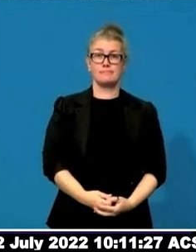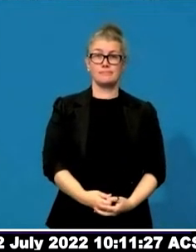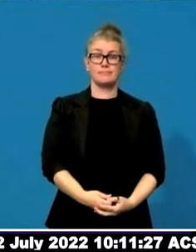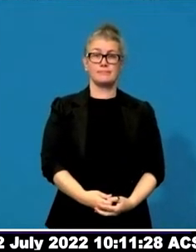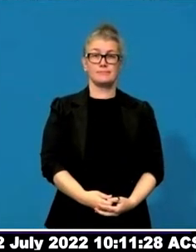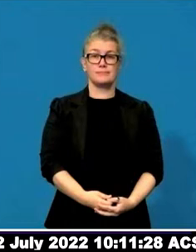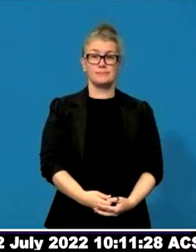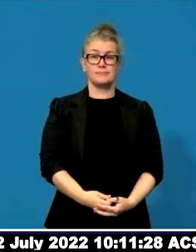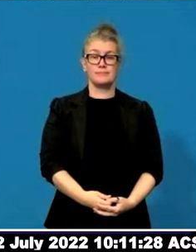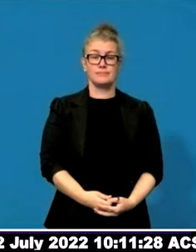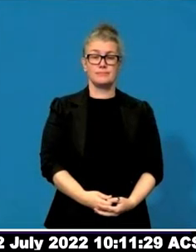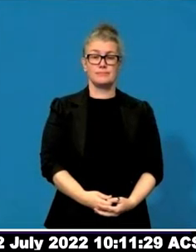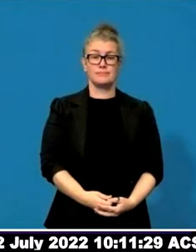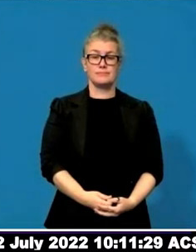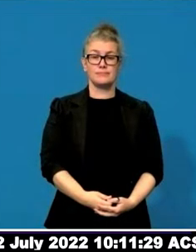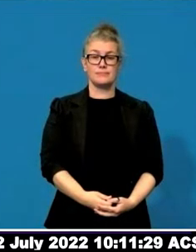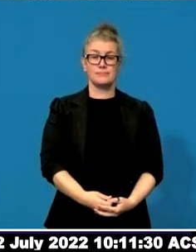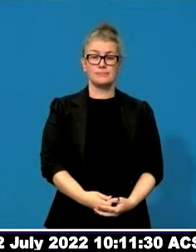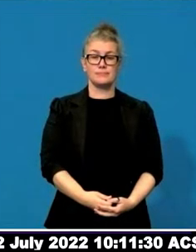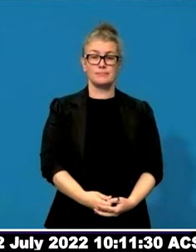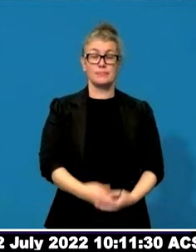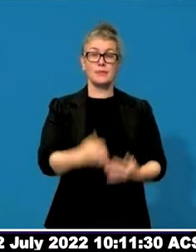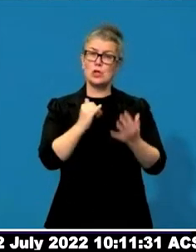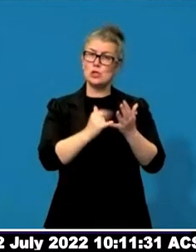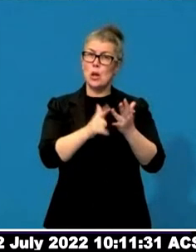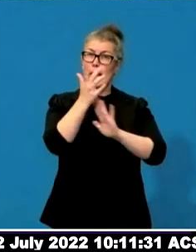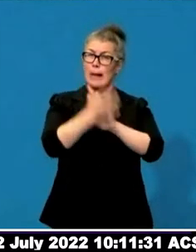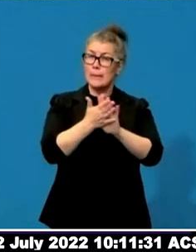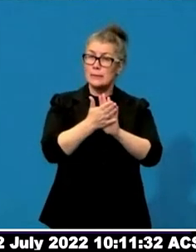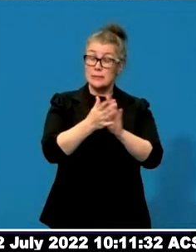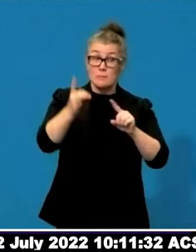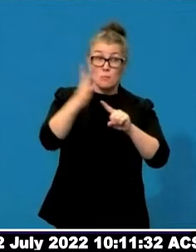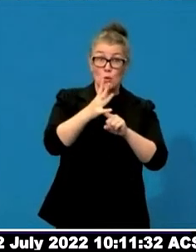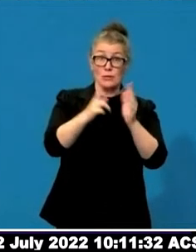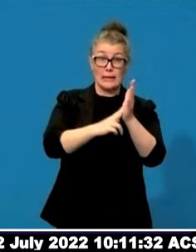And is it important for the NDIA to know what it's like